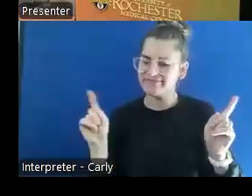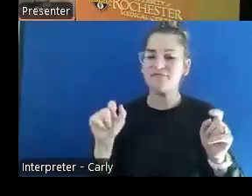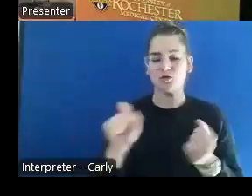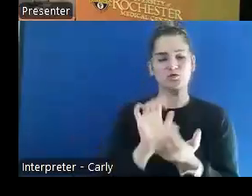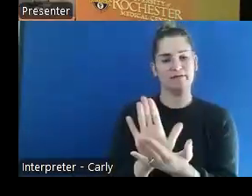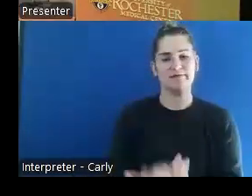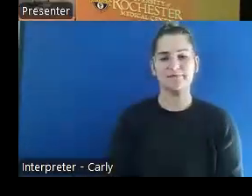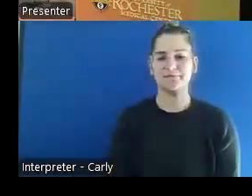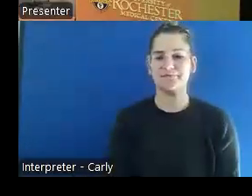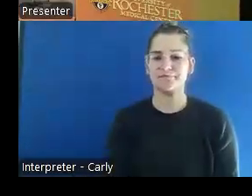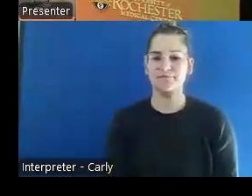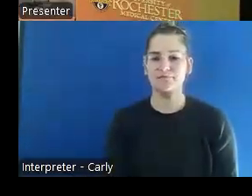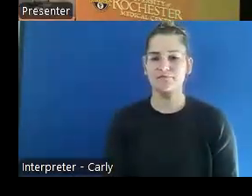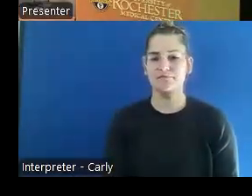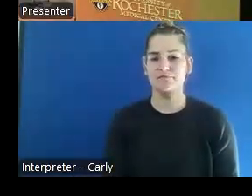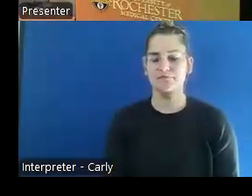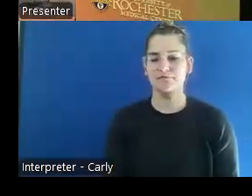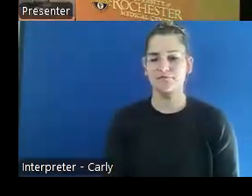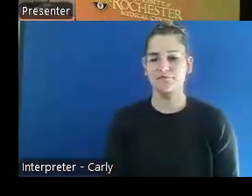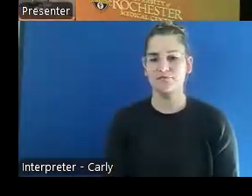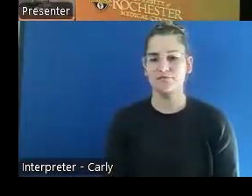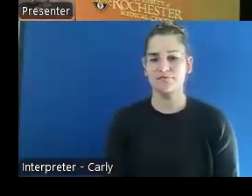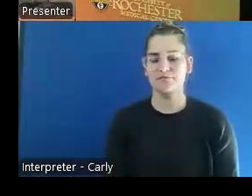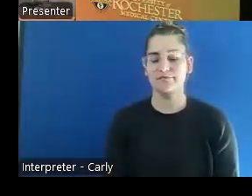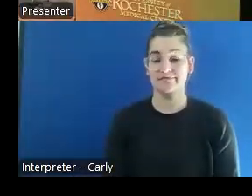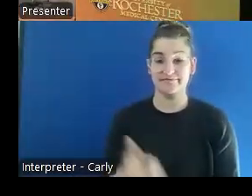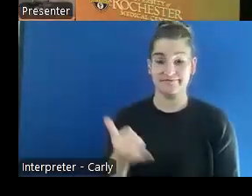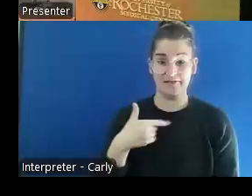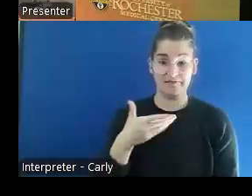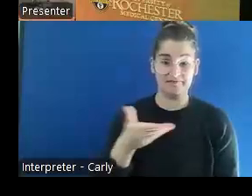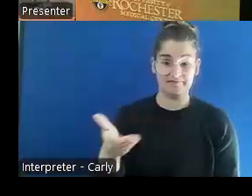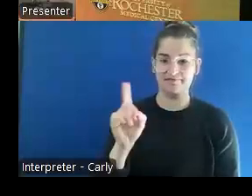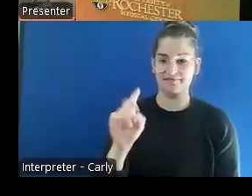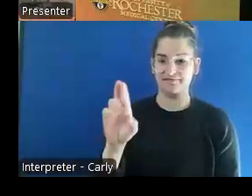um and then we also since I've been hiring now Dr Miner has a similar role to me where she's also